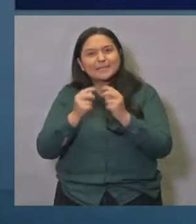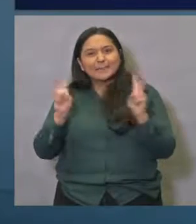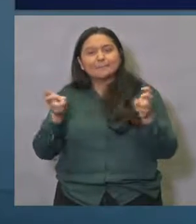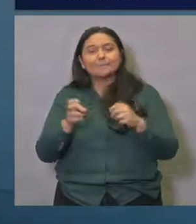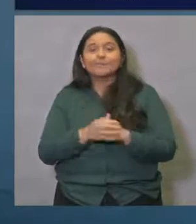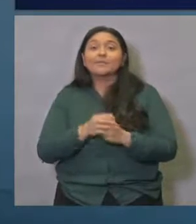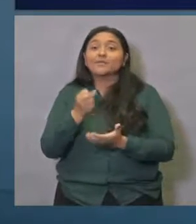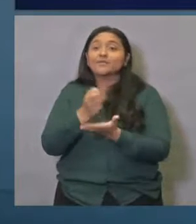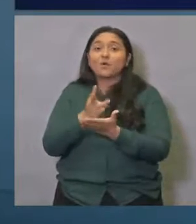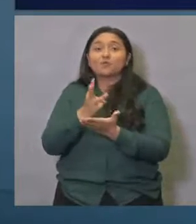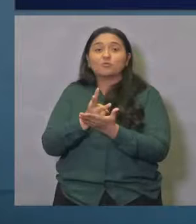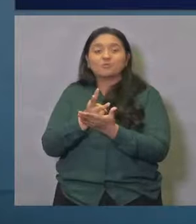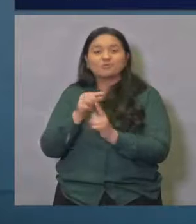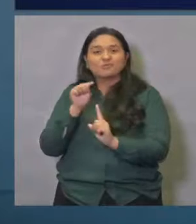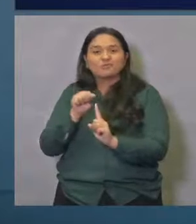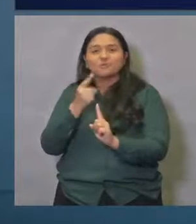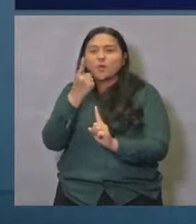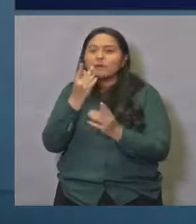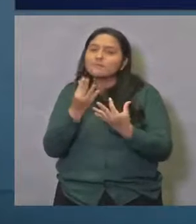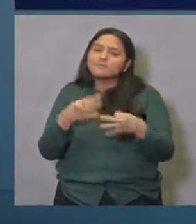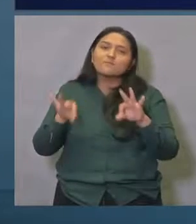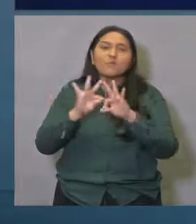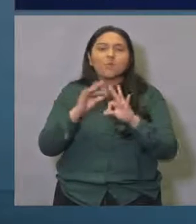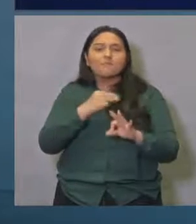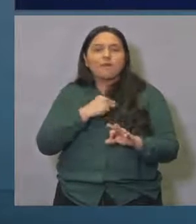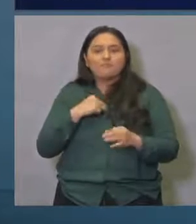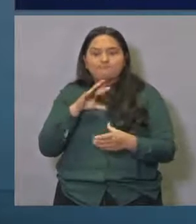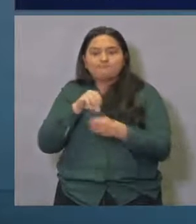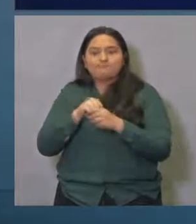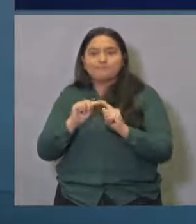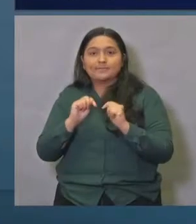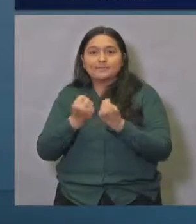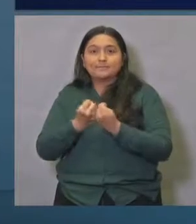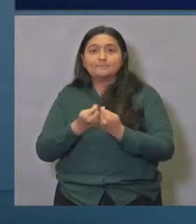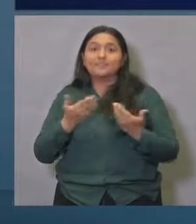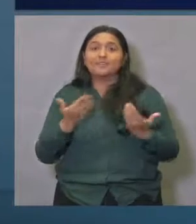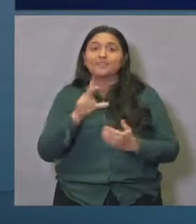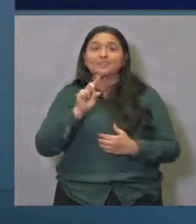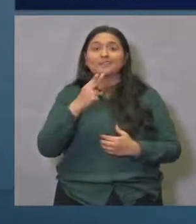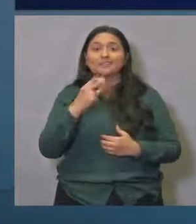CONTRIBUTIONS OF THAT ENTIRE TEAM.